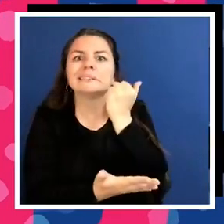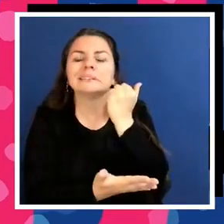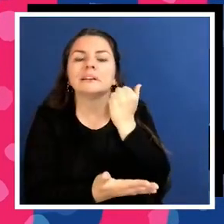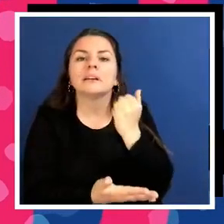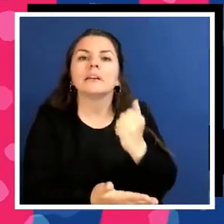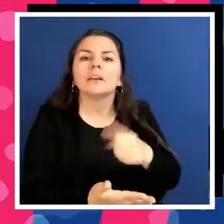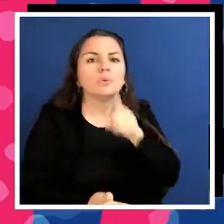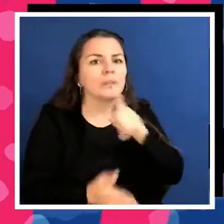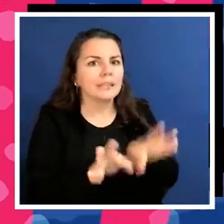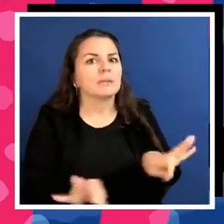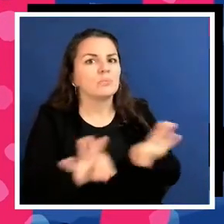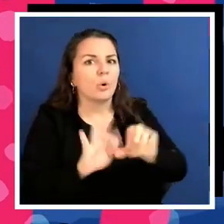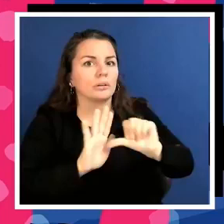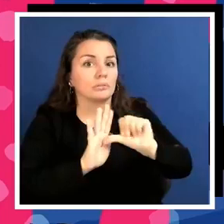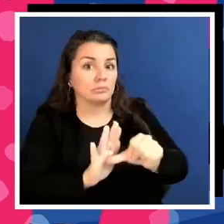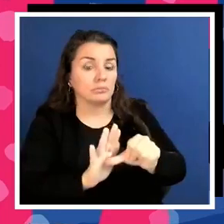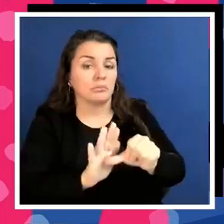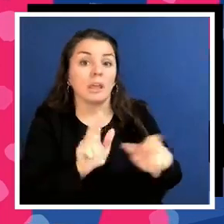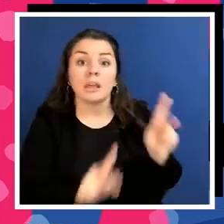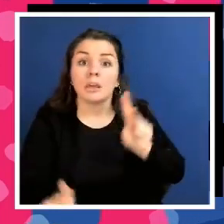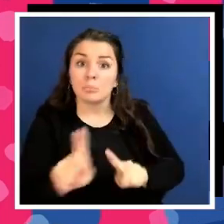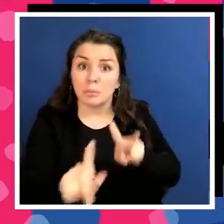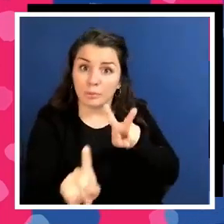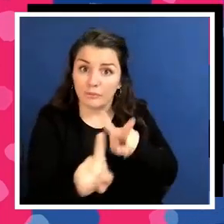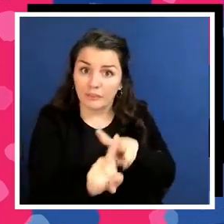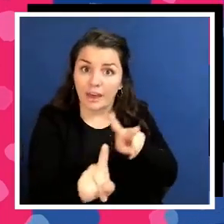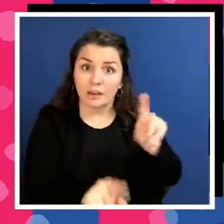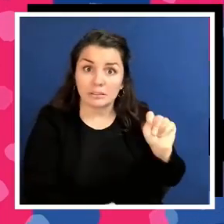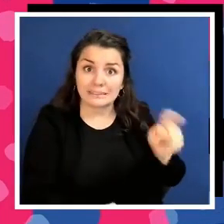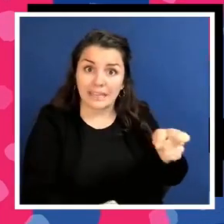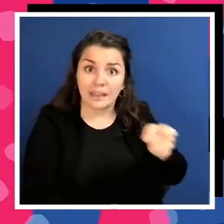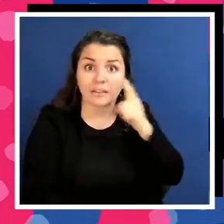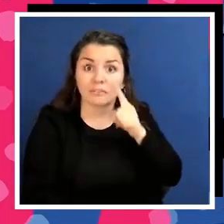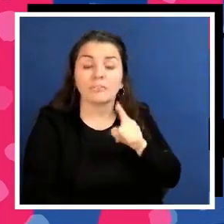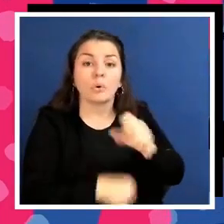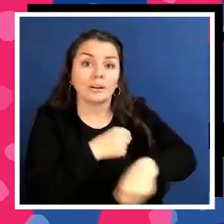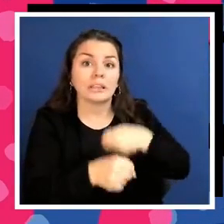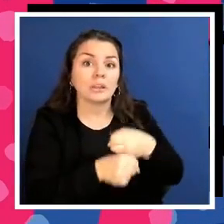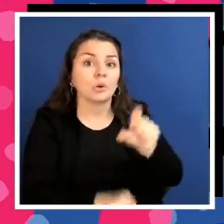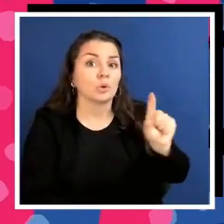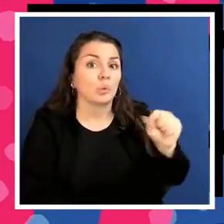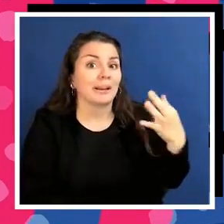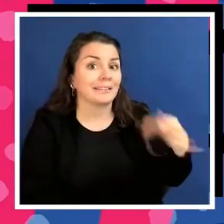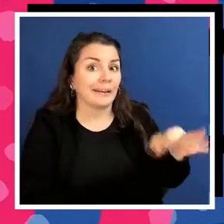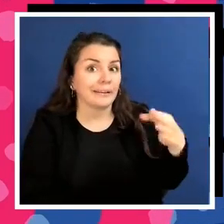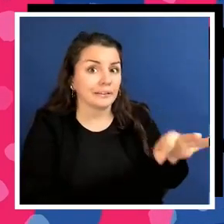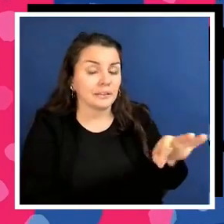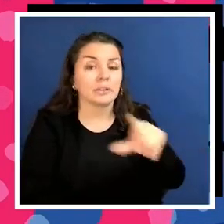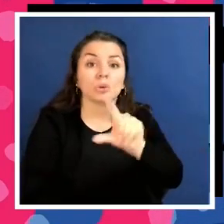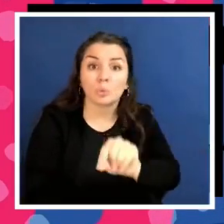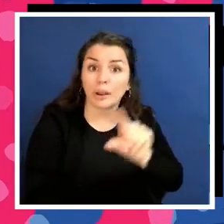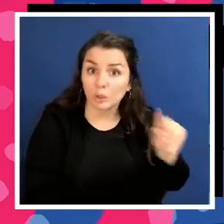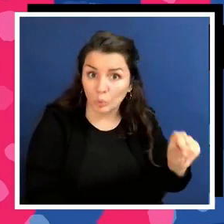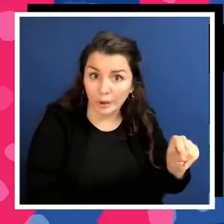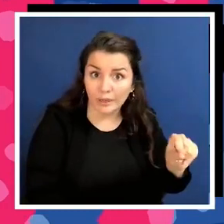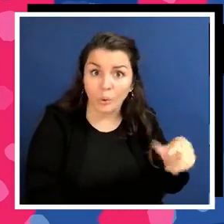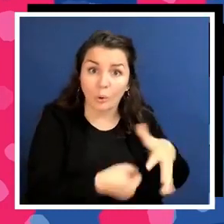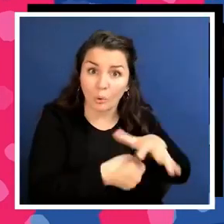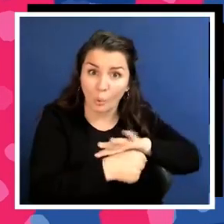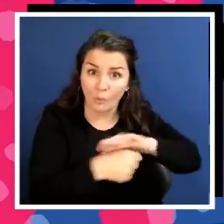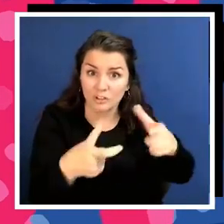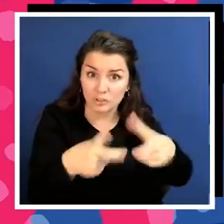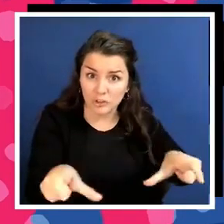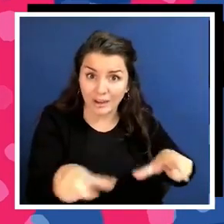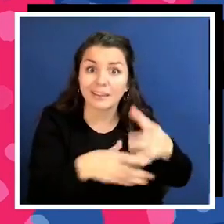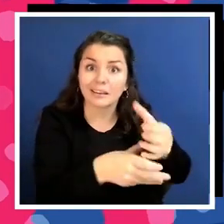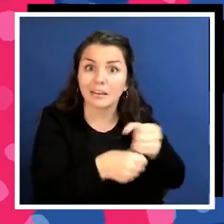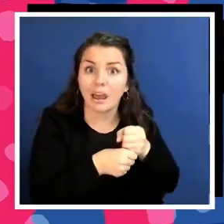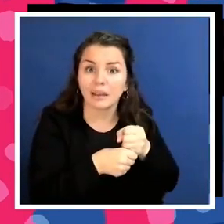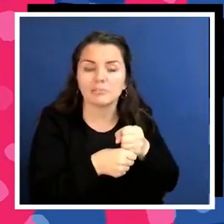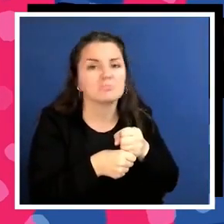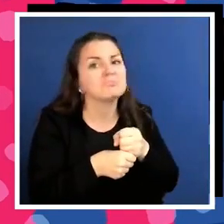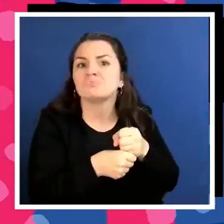AND HOW THEY CAN RECEIVE IT.